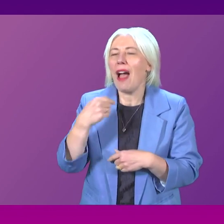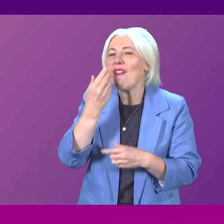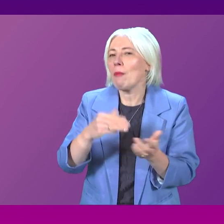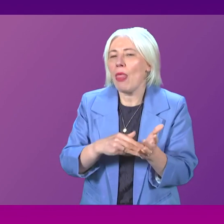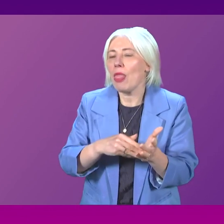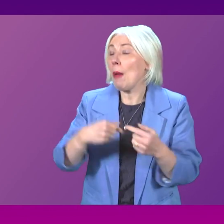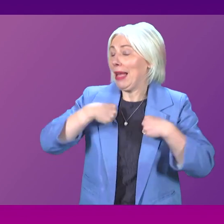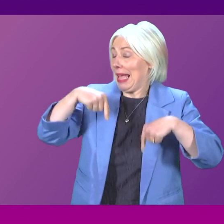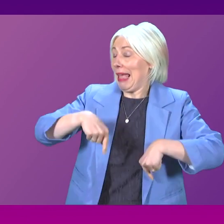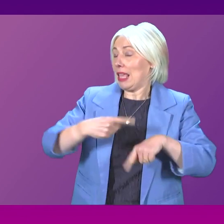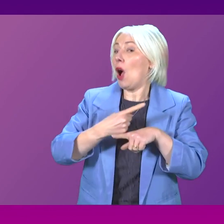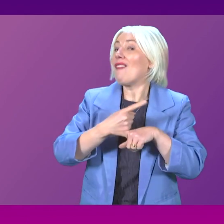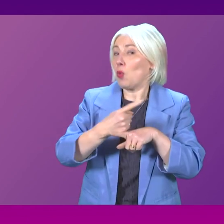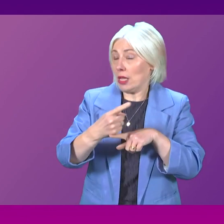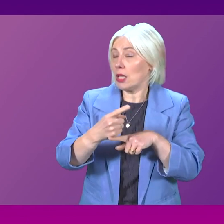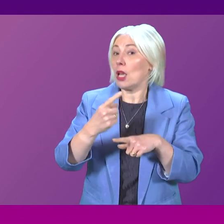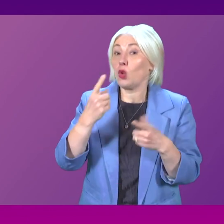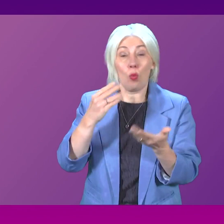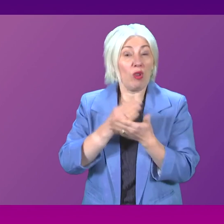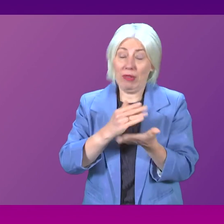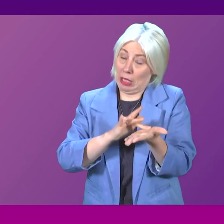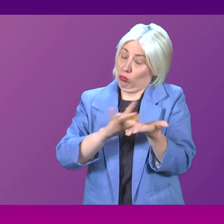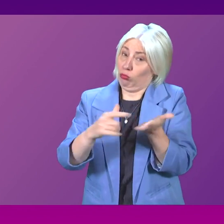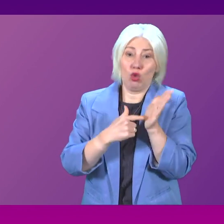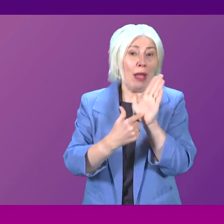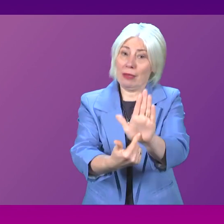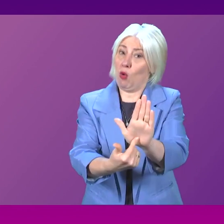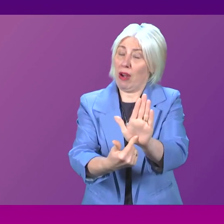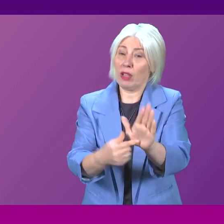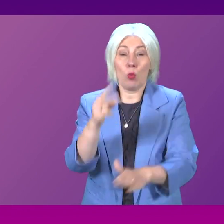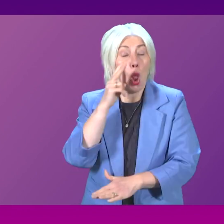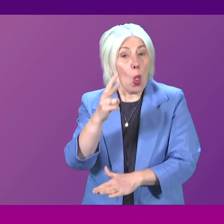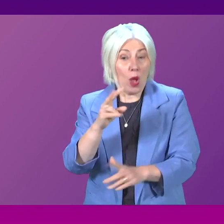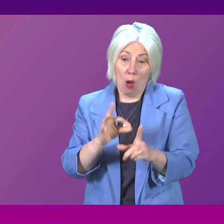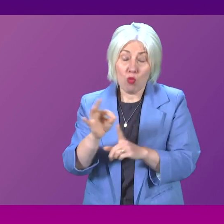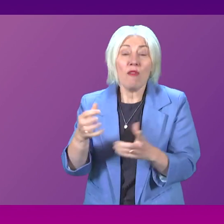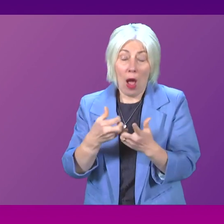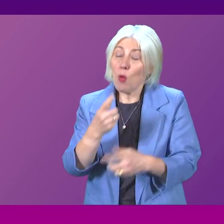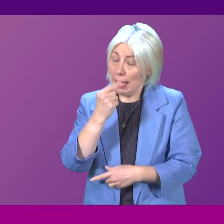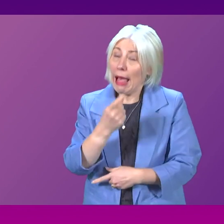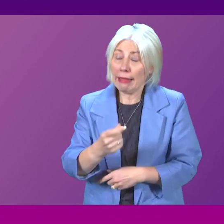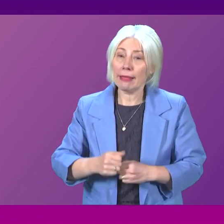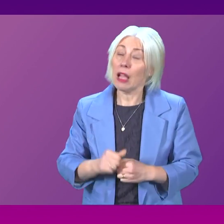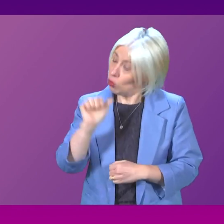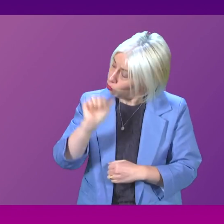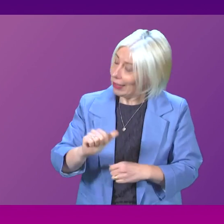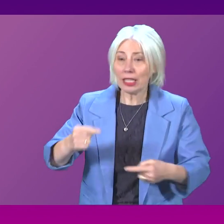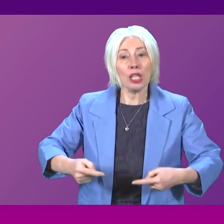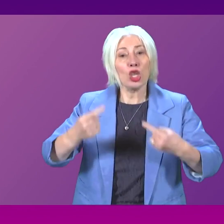There is transparency about this and we will always look at how we improve it. It is a challenging situation.